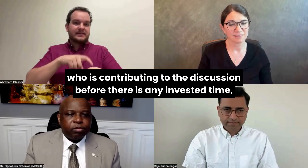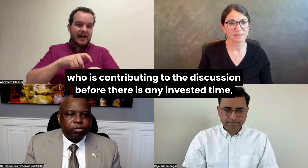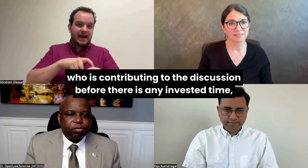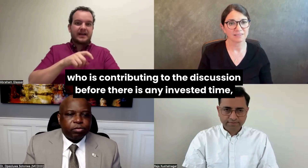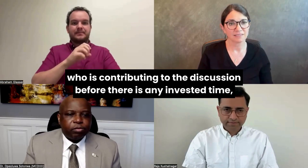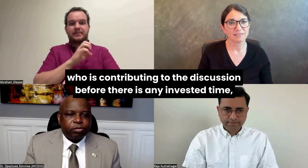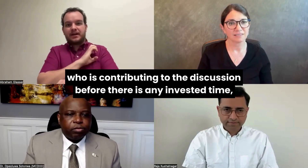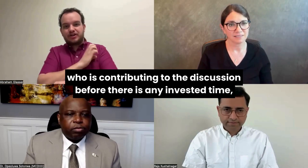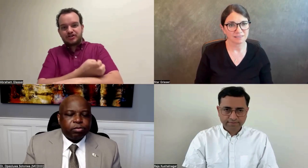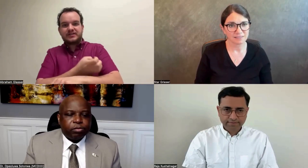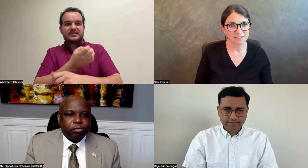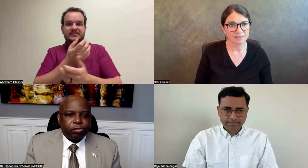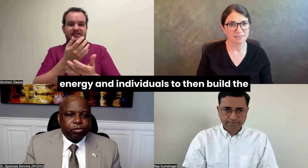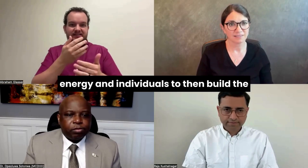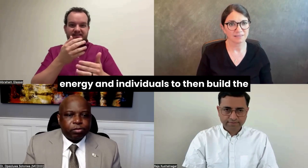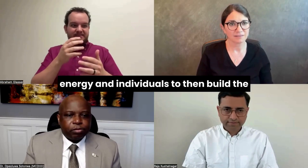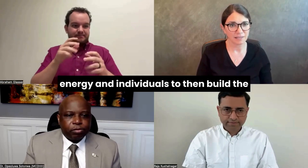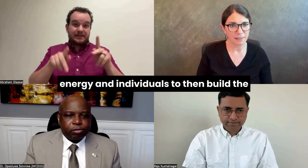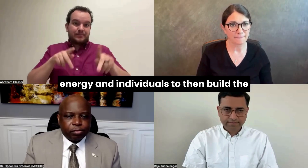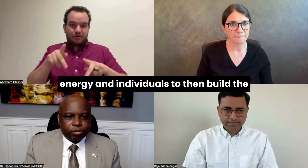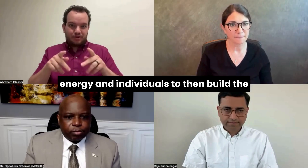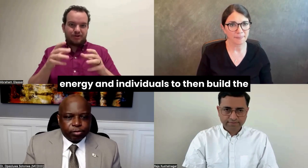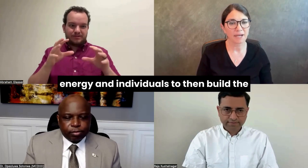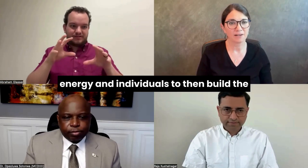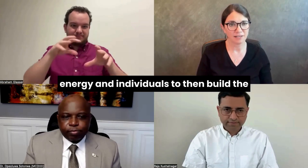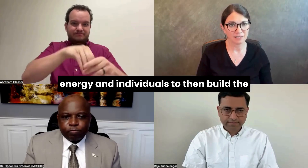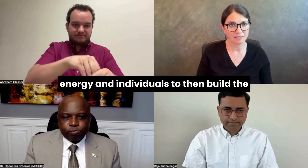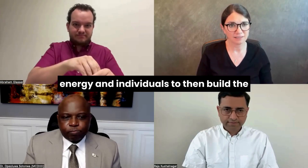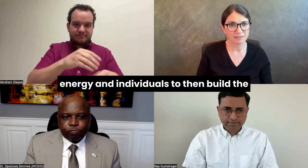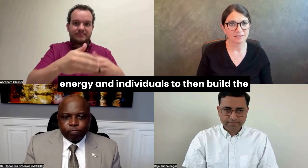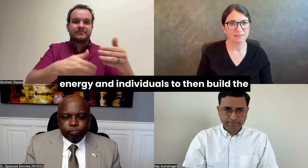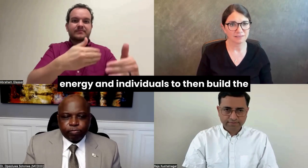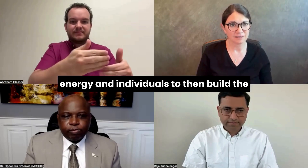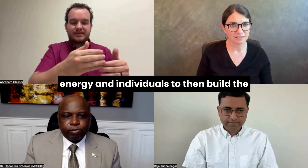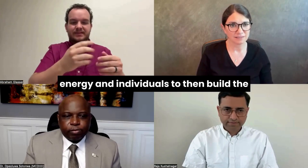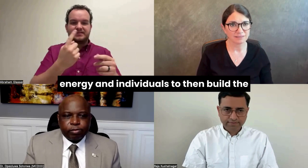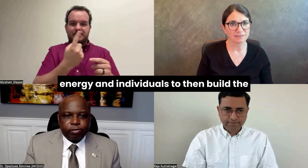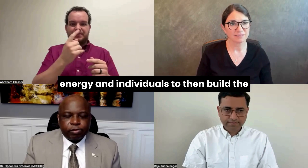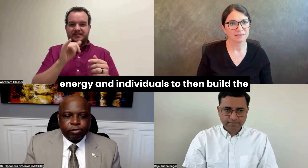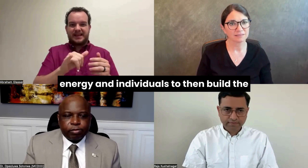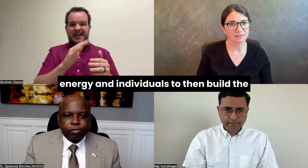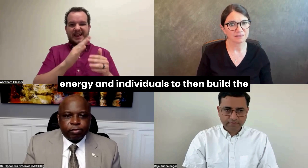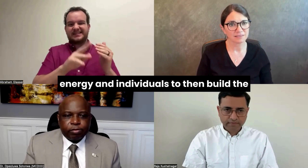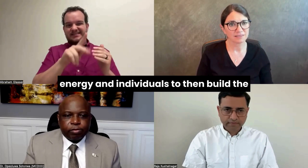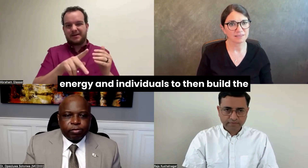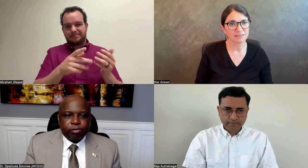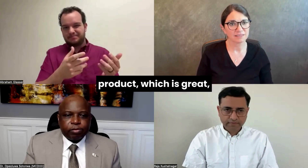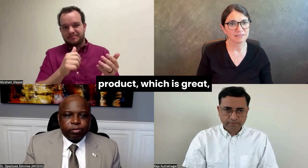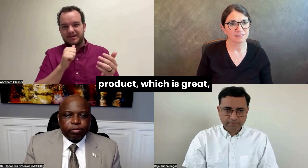energy and individuals to then build the product, which is great,